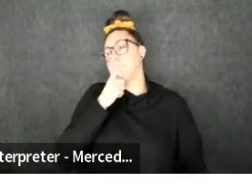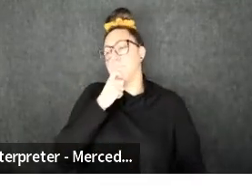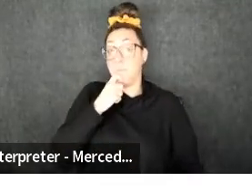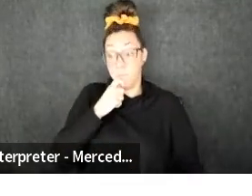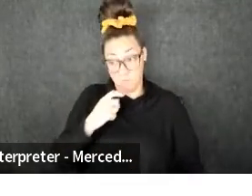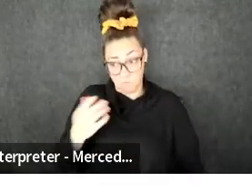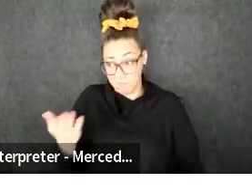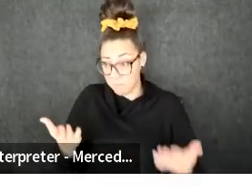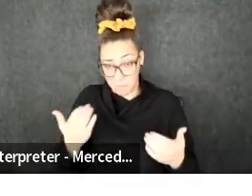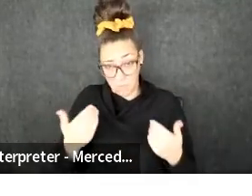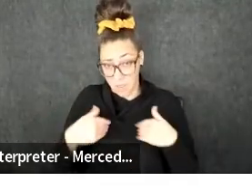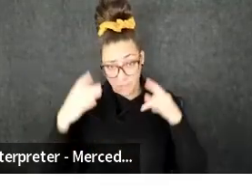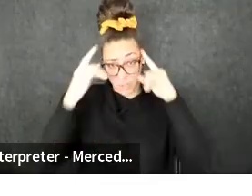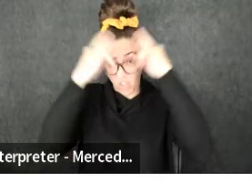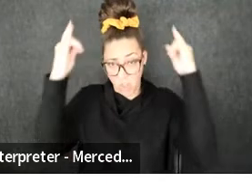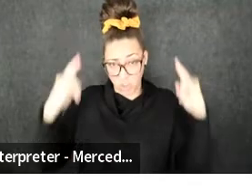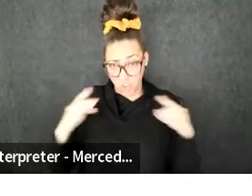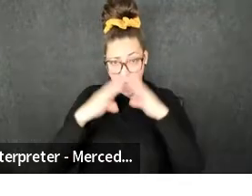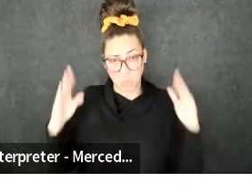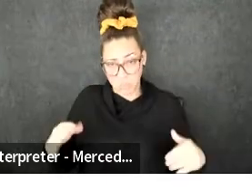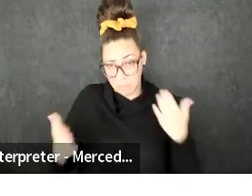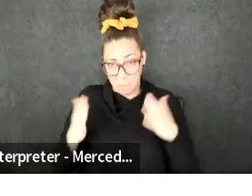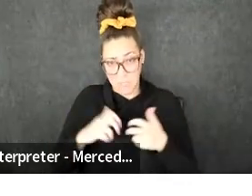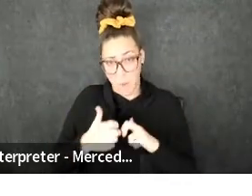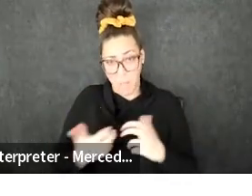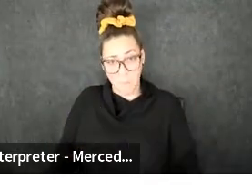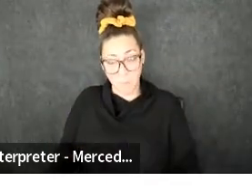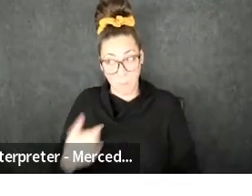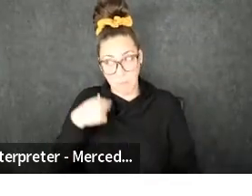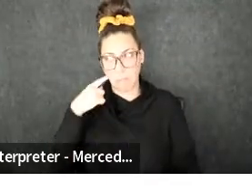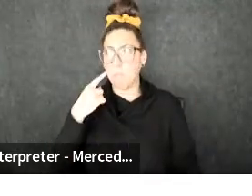It's even an issue raised on thinking about you know, all the homeless students